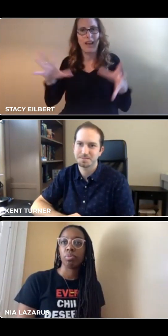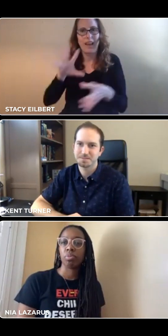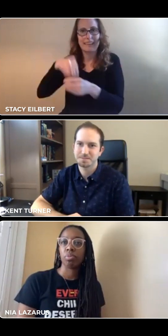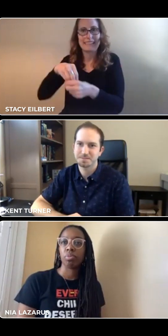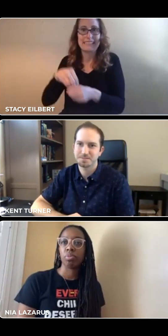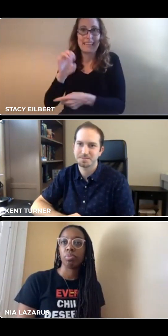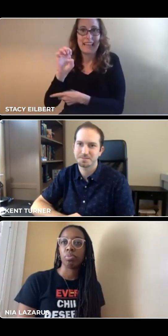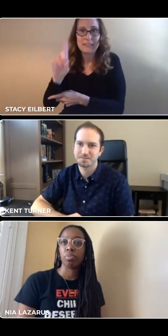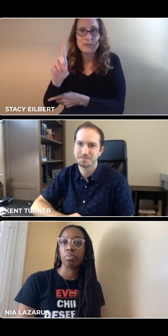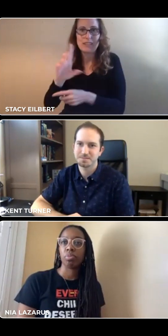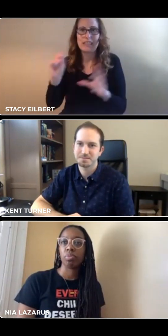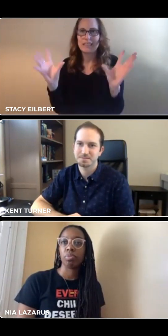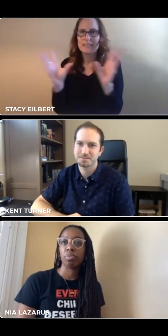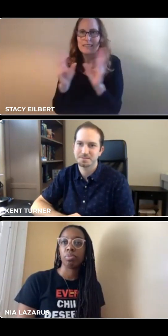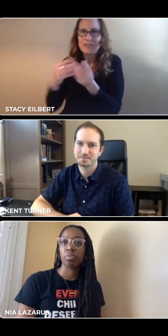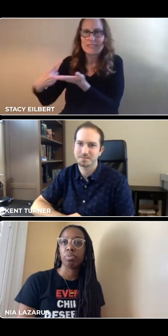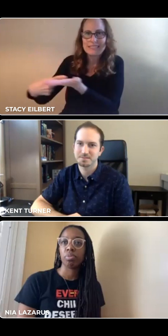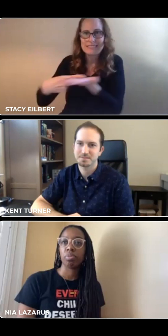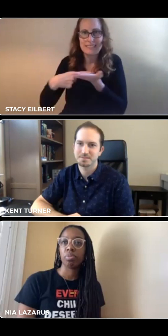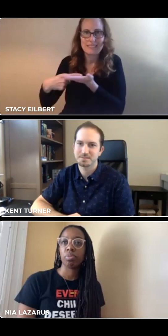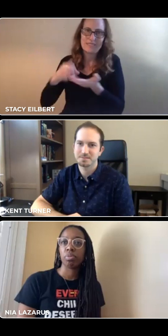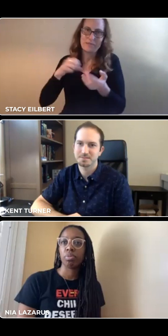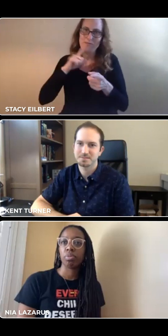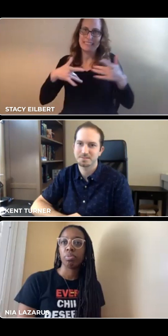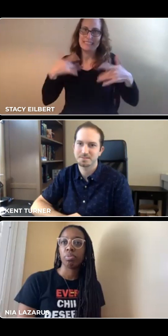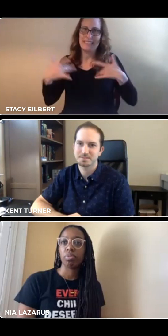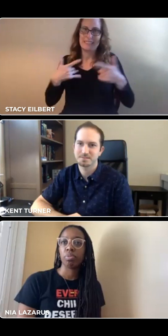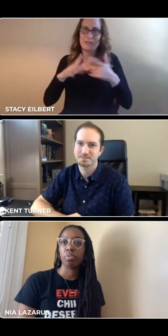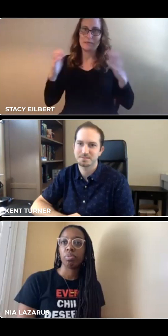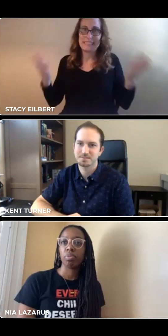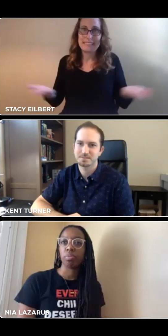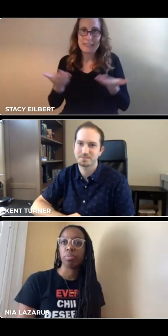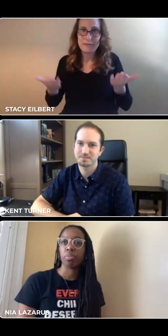Chair, working a lot within education and conference discussions such as this.